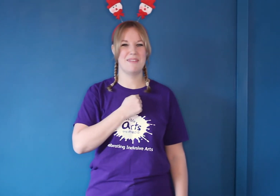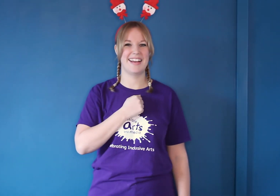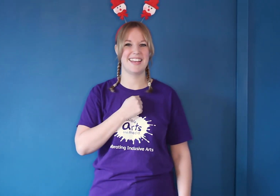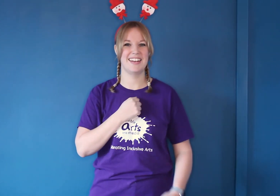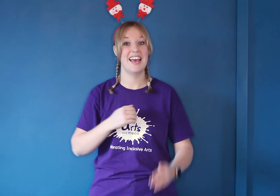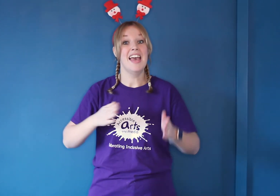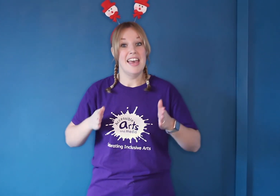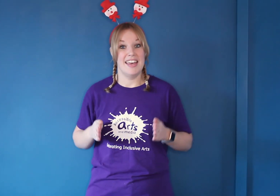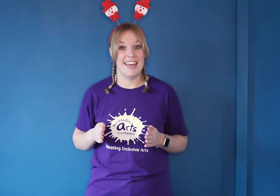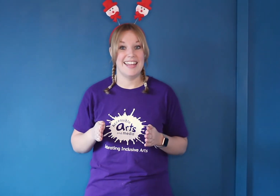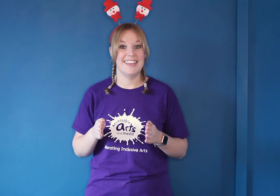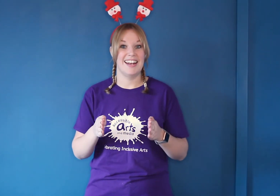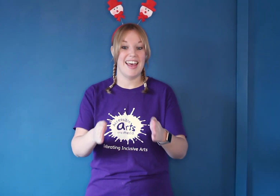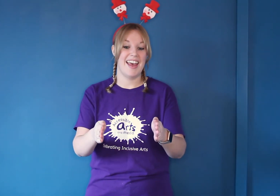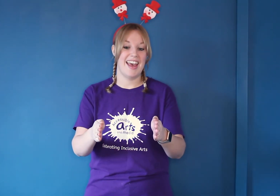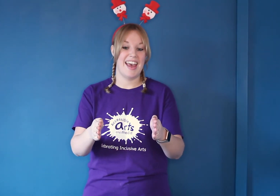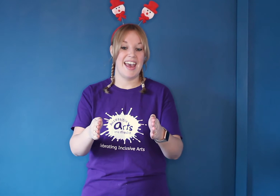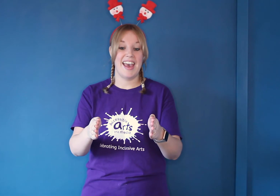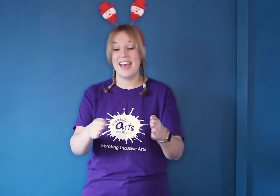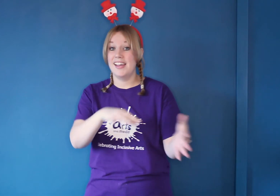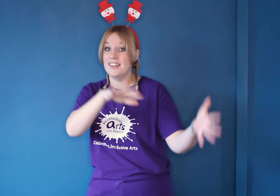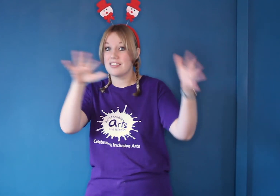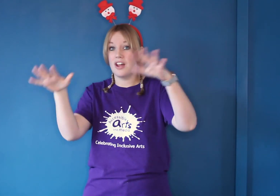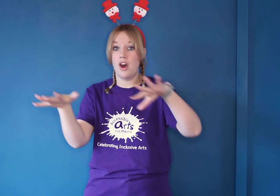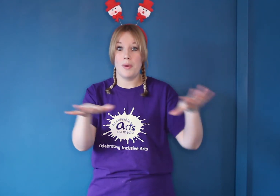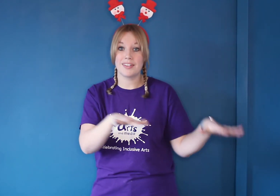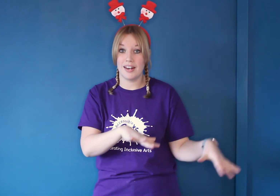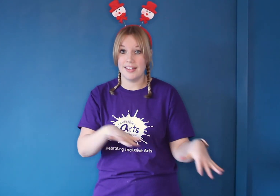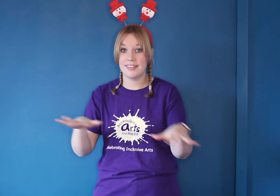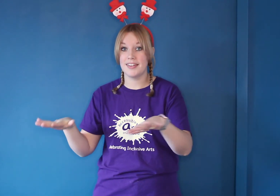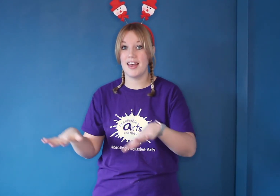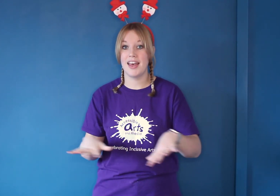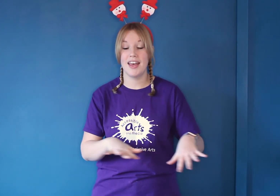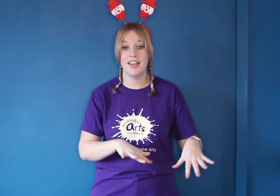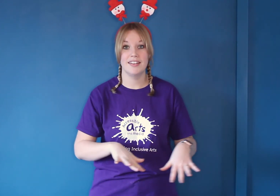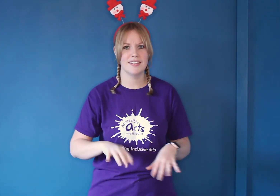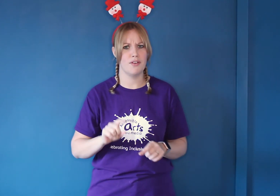My turn. In the lane, snow is glistening.